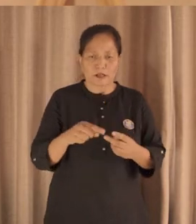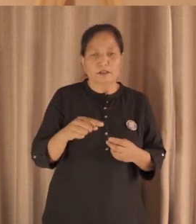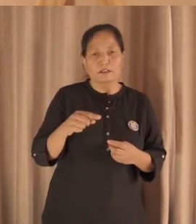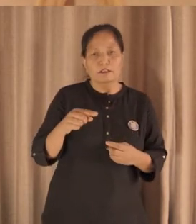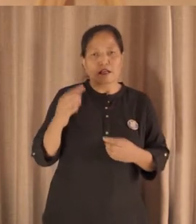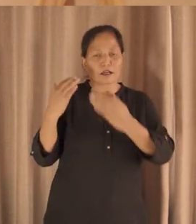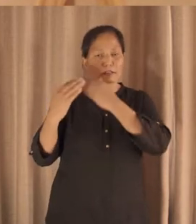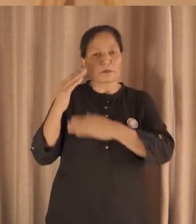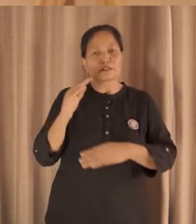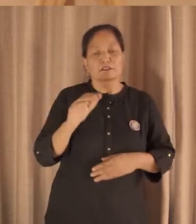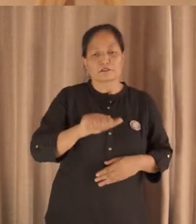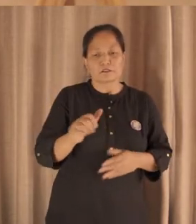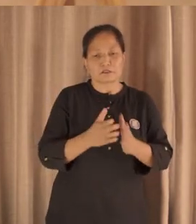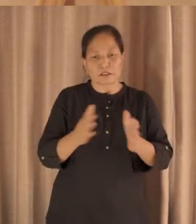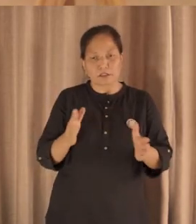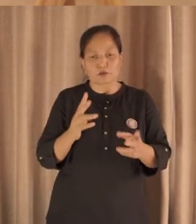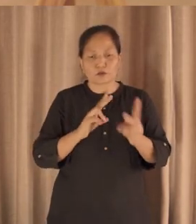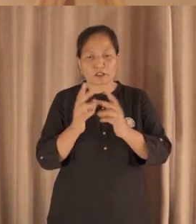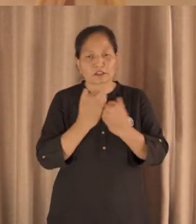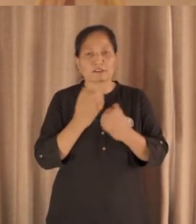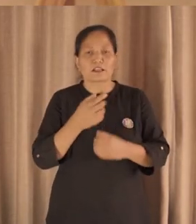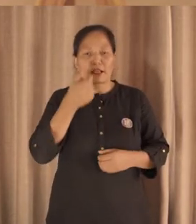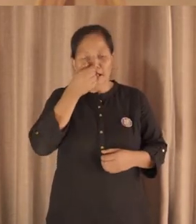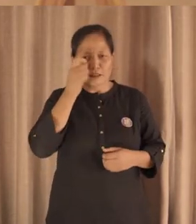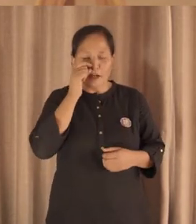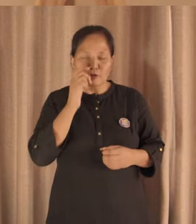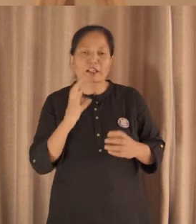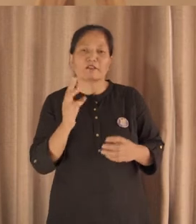LGBQTI, people with disabilities talk about integration and inclusiveness. We need to